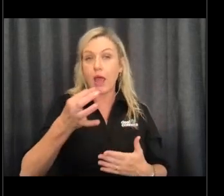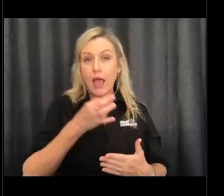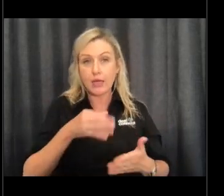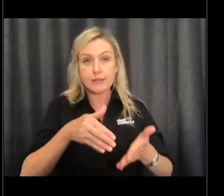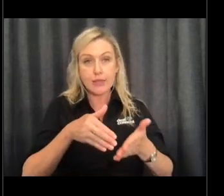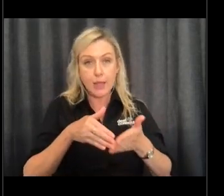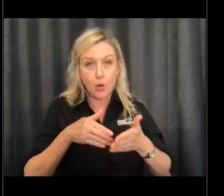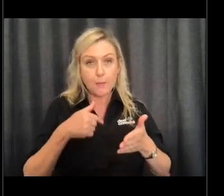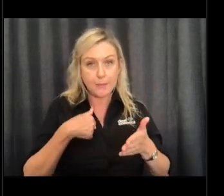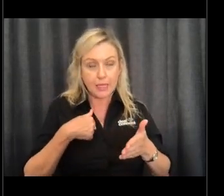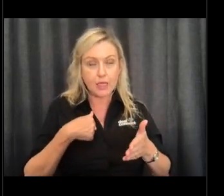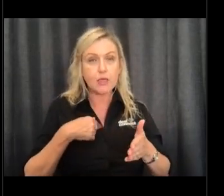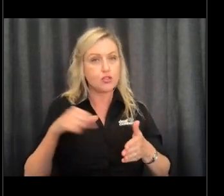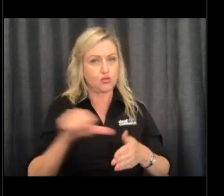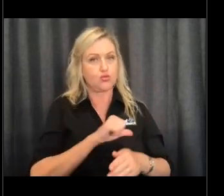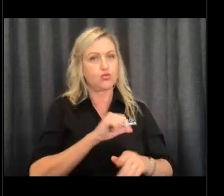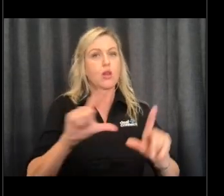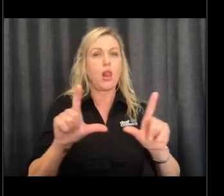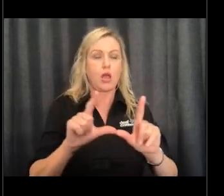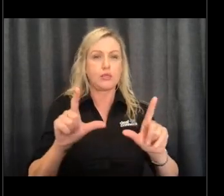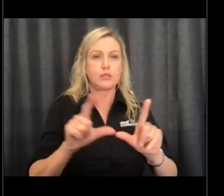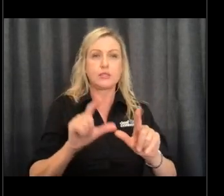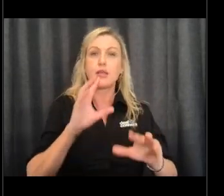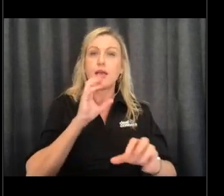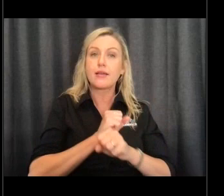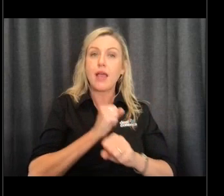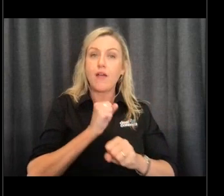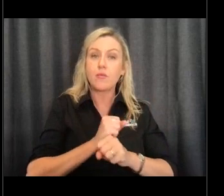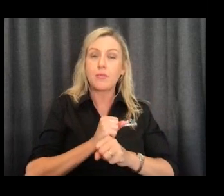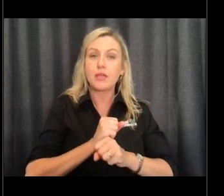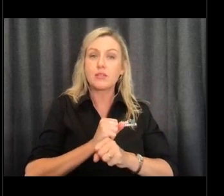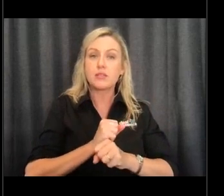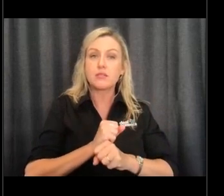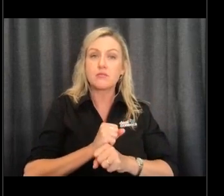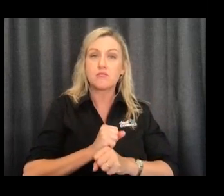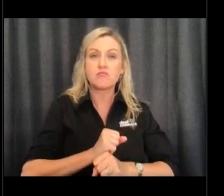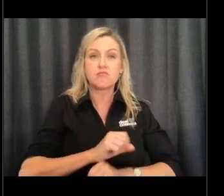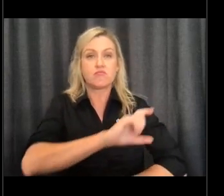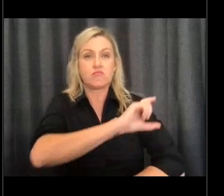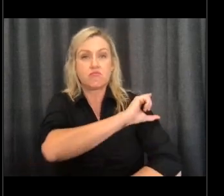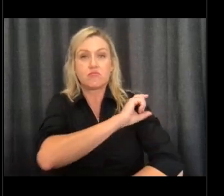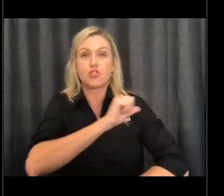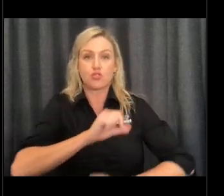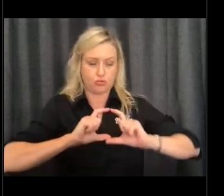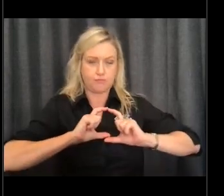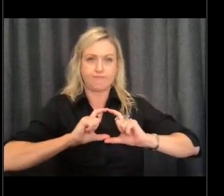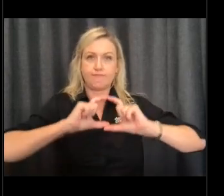Government officials door knocking on your door should have government ID that you can ask for.